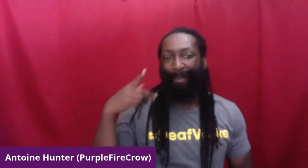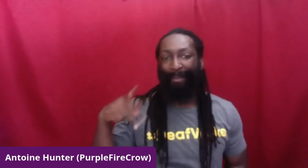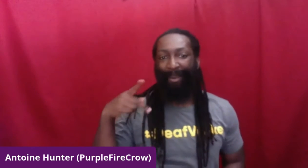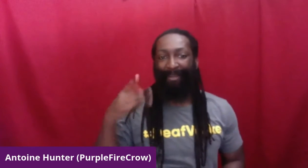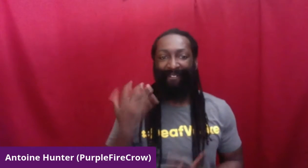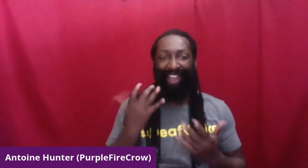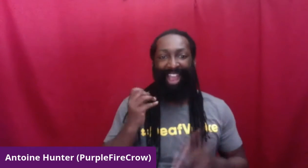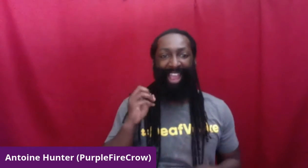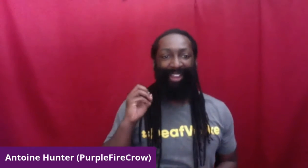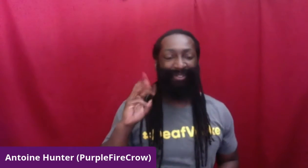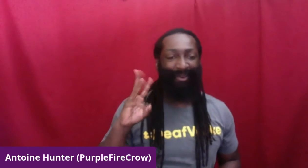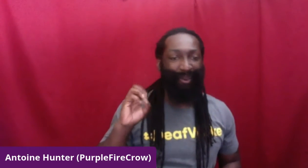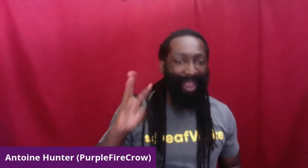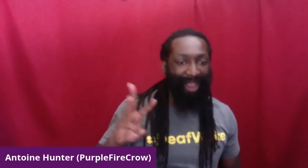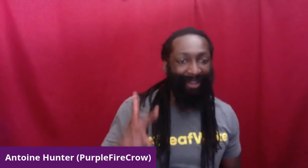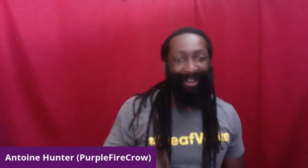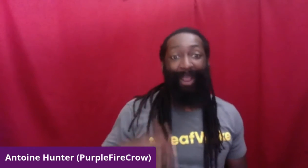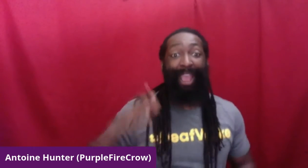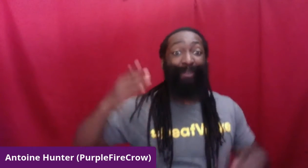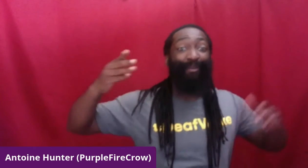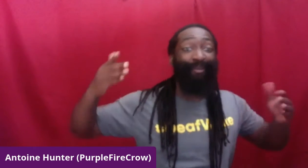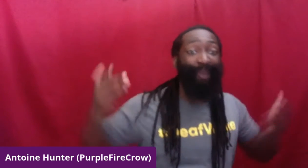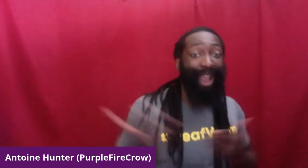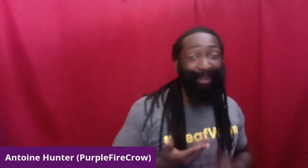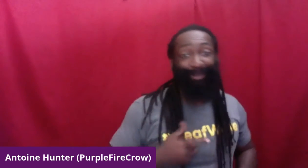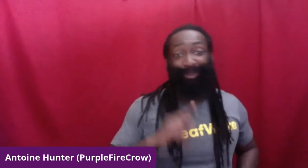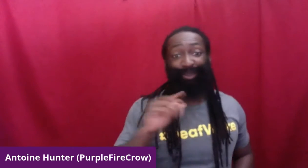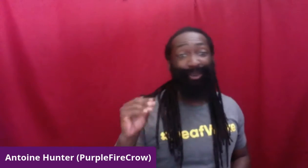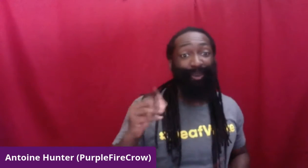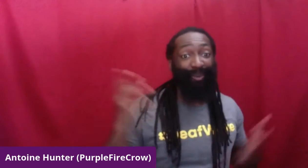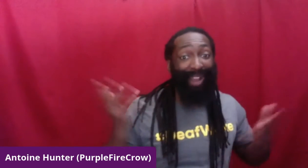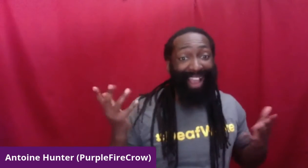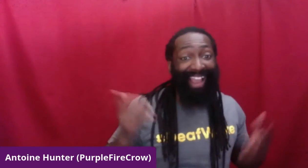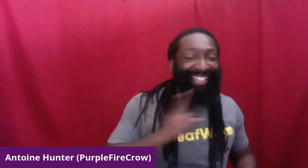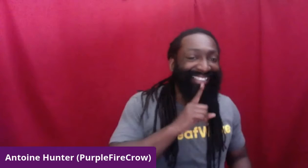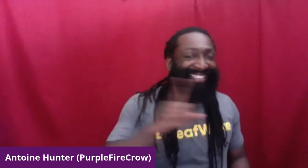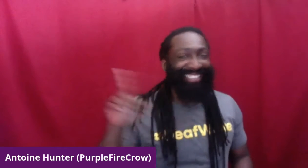I am Antoine Hunter Purple also known as Purple Fire Crow.